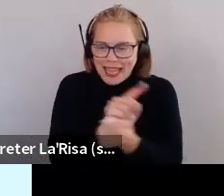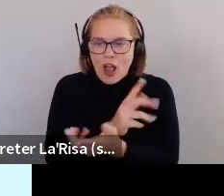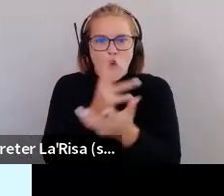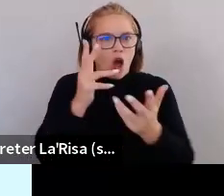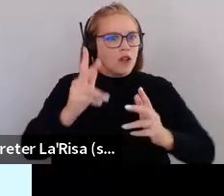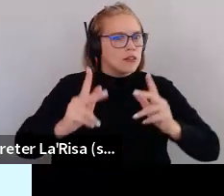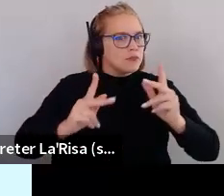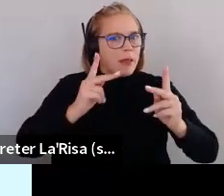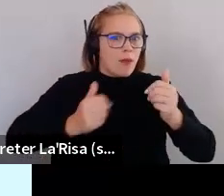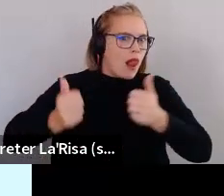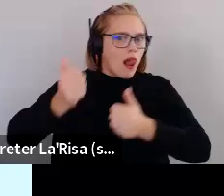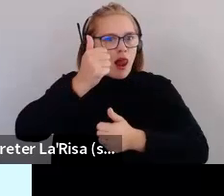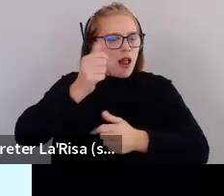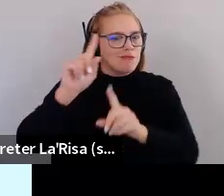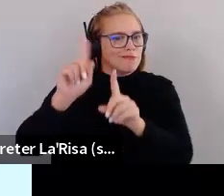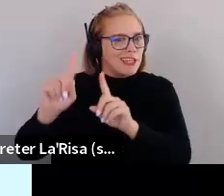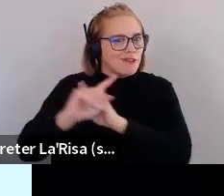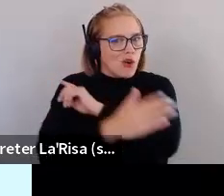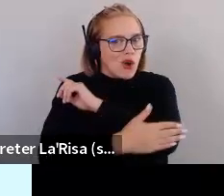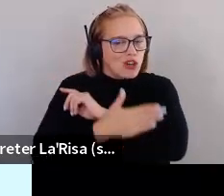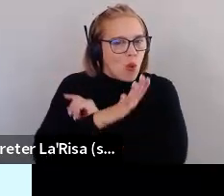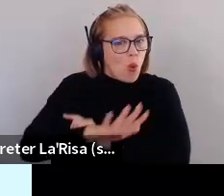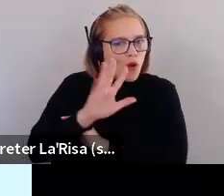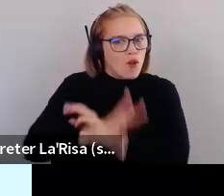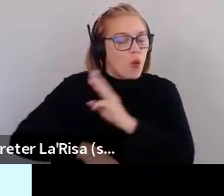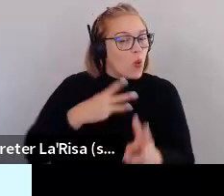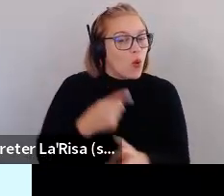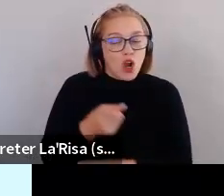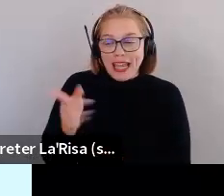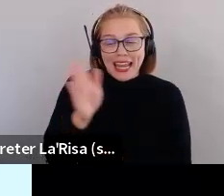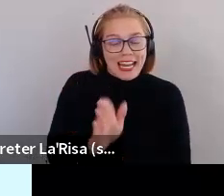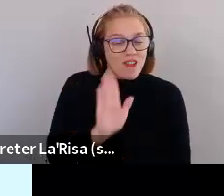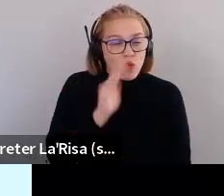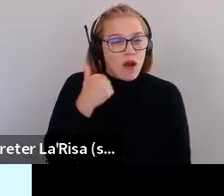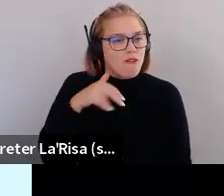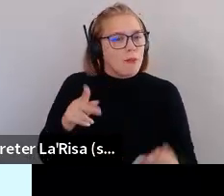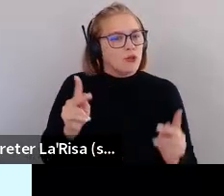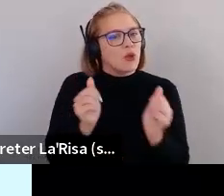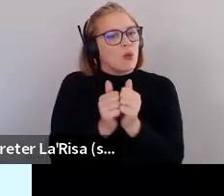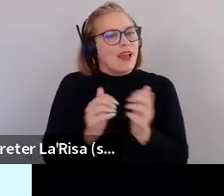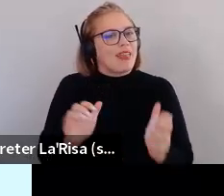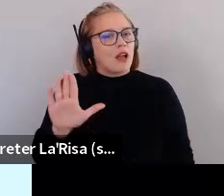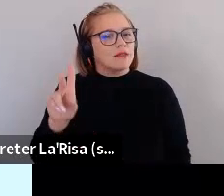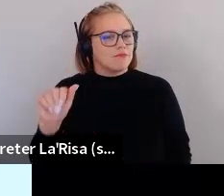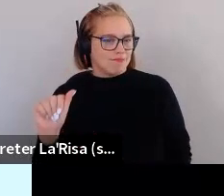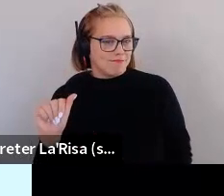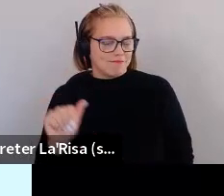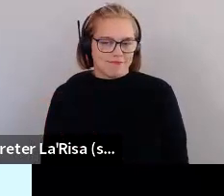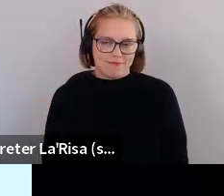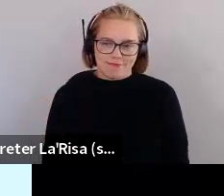lung. He said because of that, his disability and despite the iron lung he traveled in, he got to meet heads of state all over the world and had